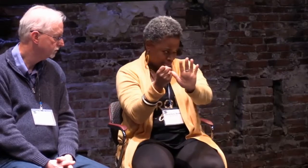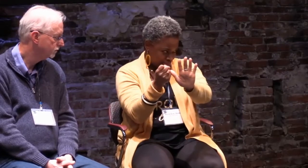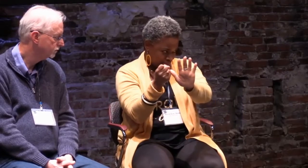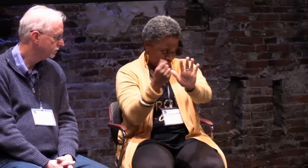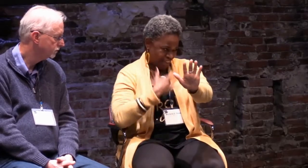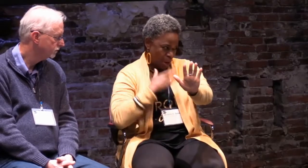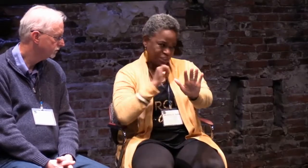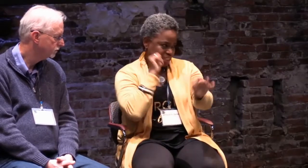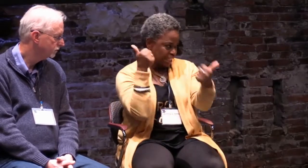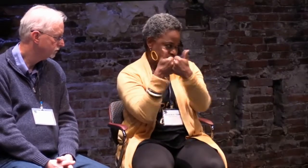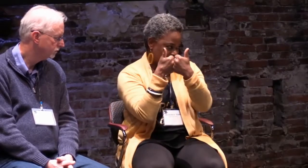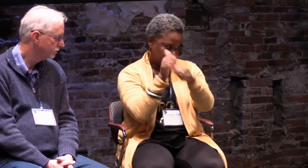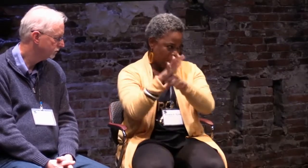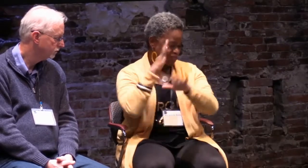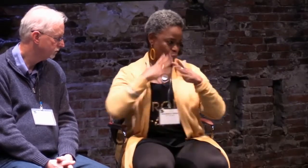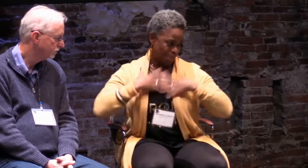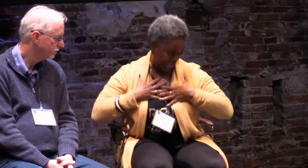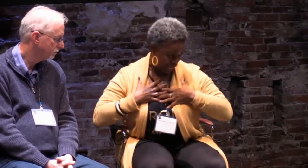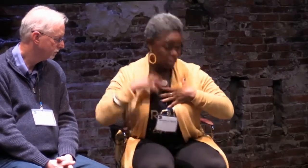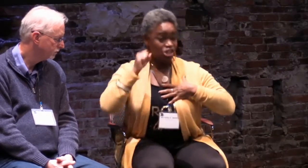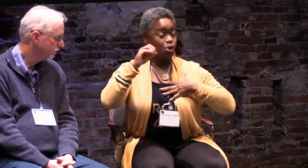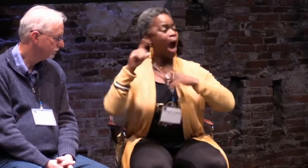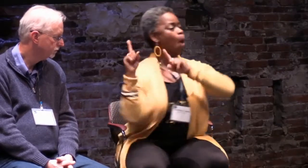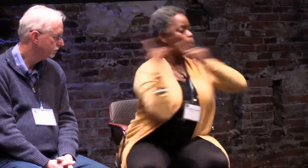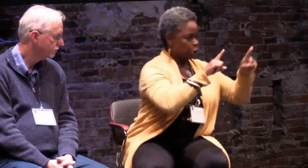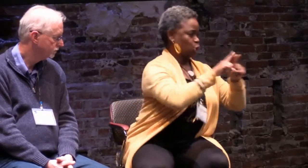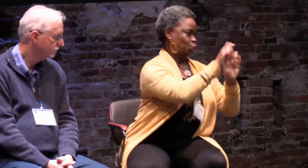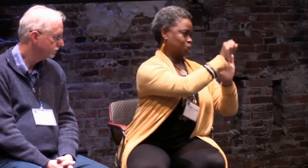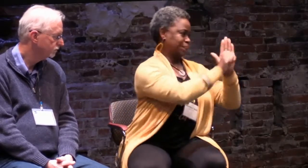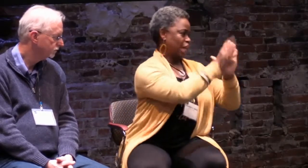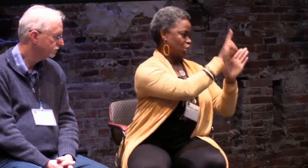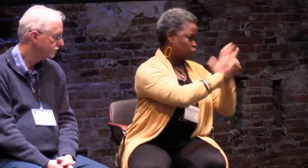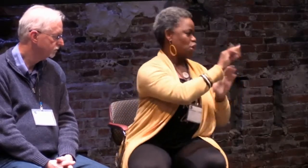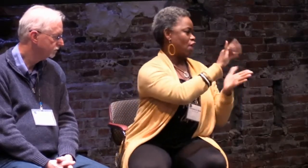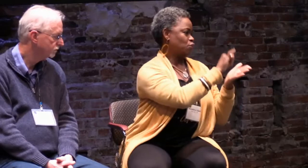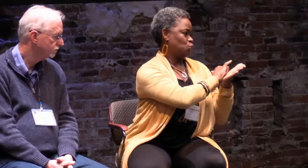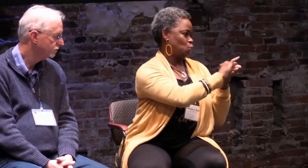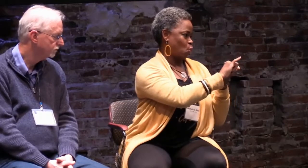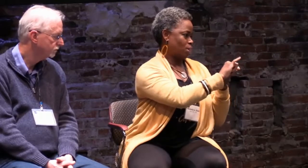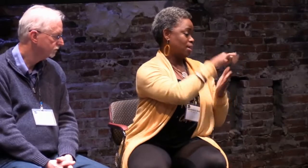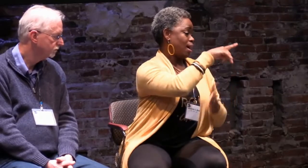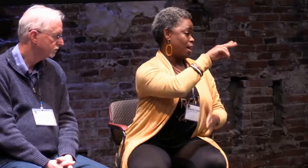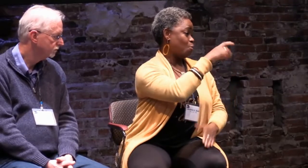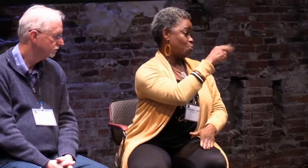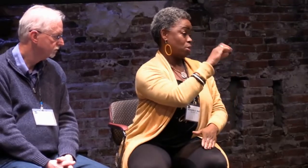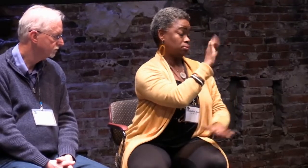We're talking the 80s. It wasn't what I needed, but I went to a state university